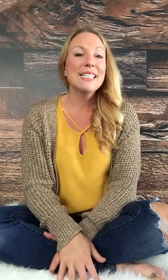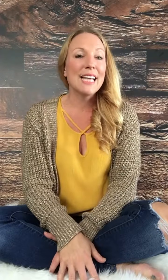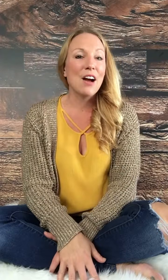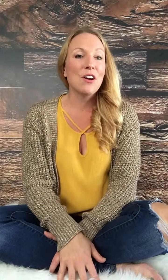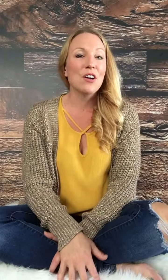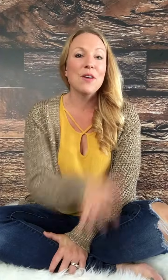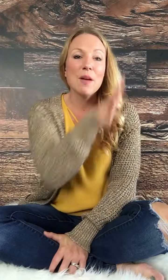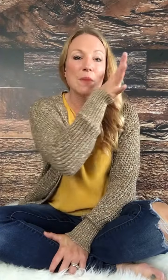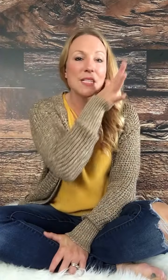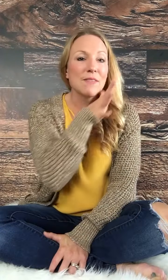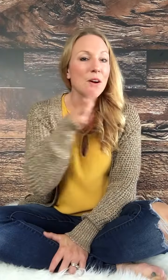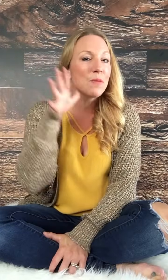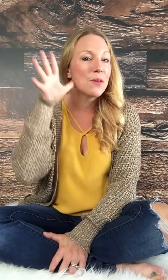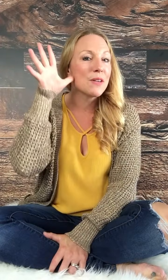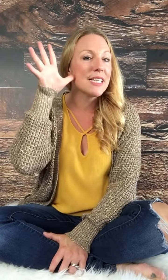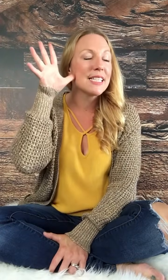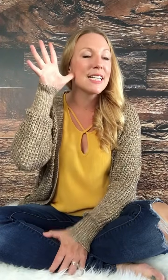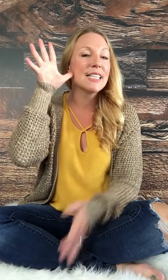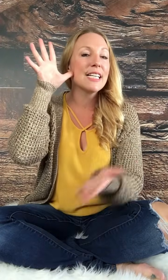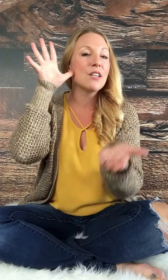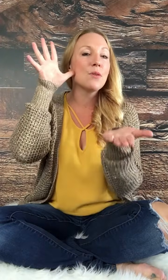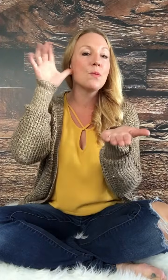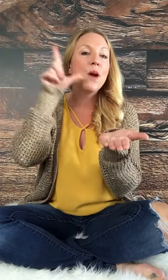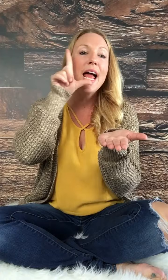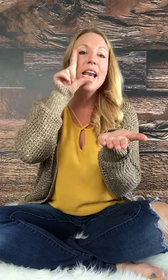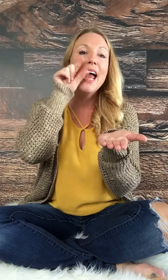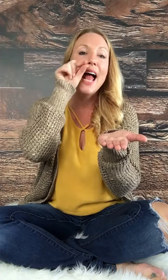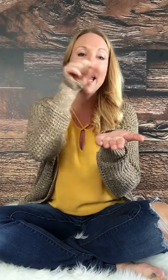Down on Grandpa's FARM, there is a little red HEN,